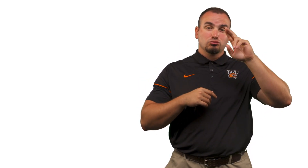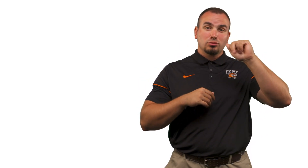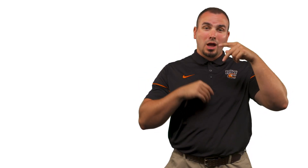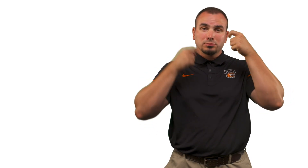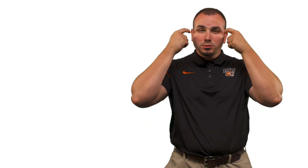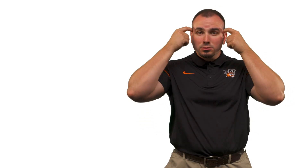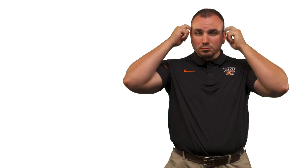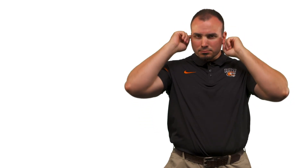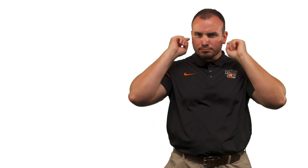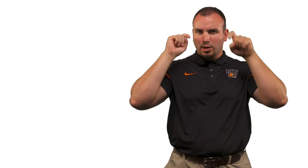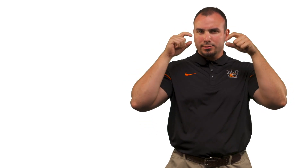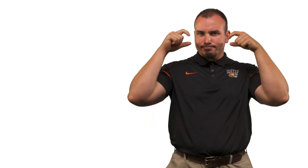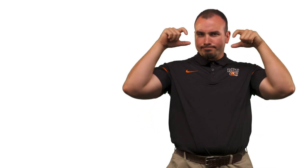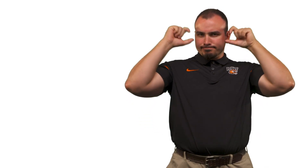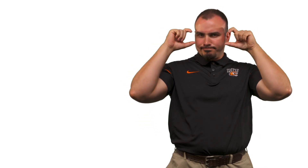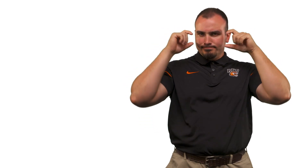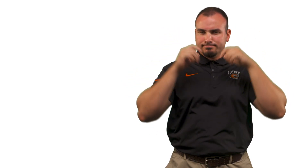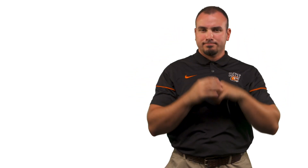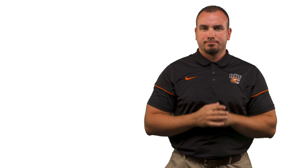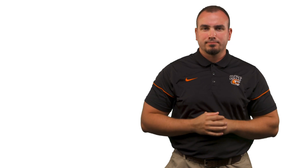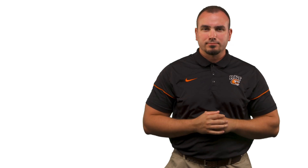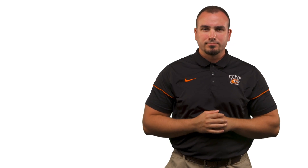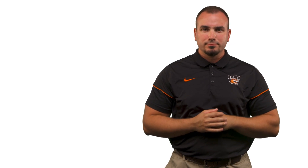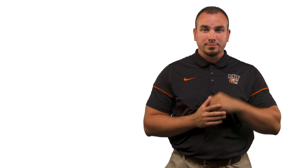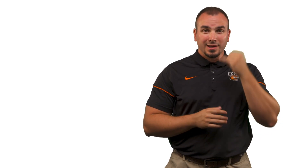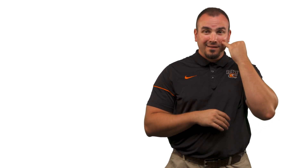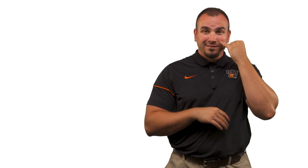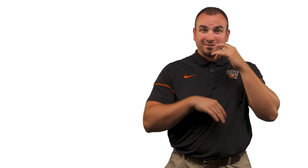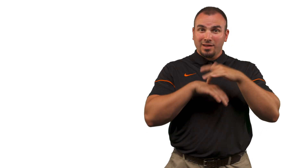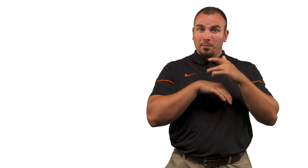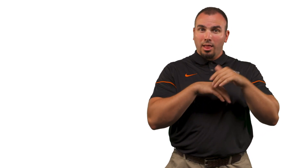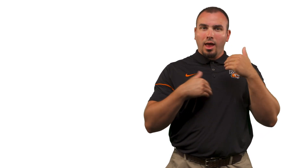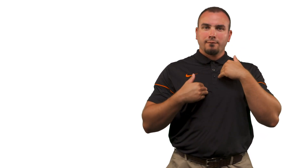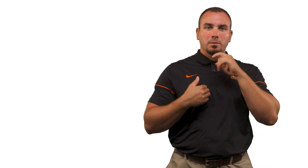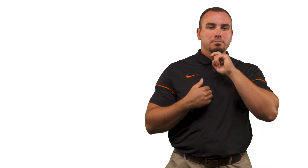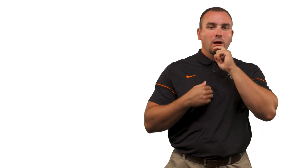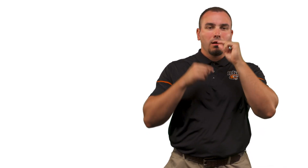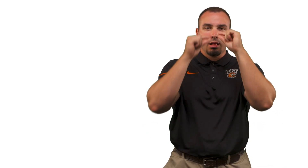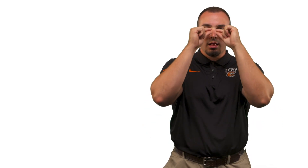Loop the straps behind your ear or tie the straps around your head.